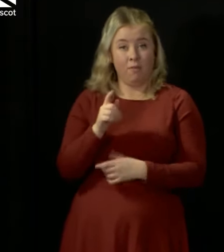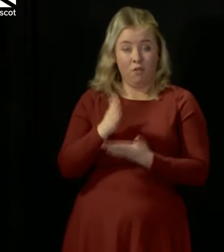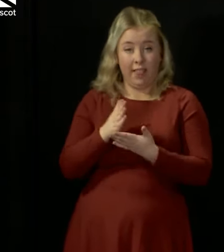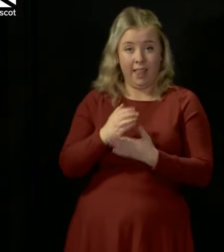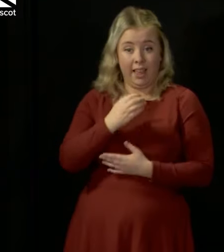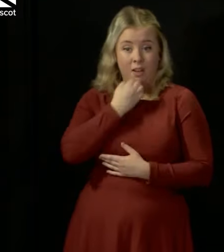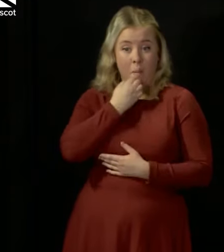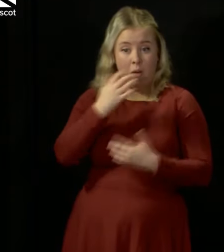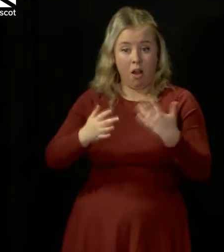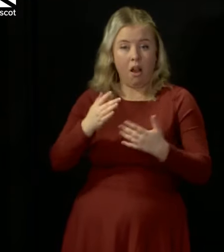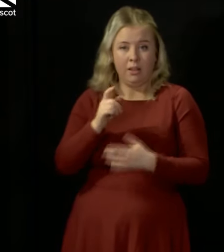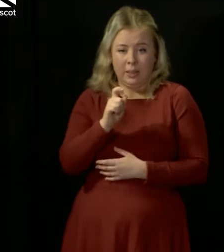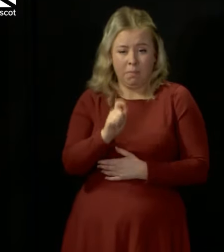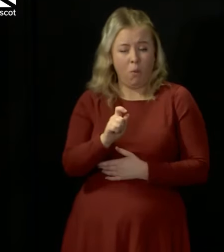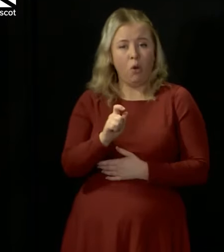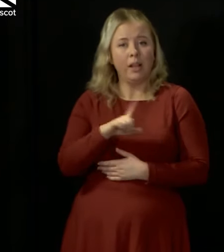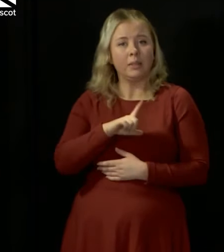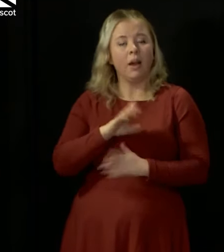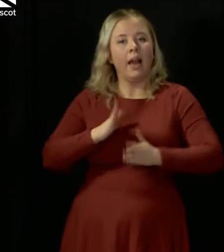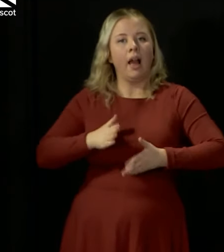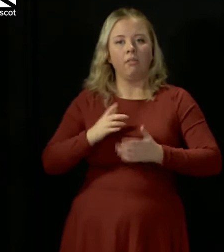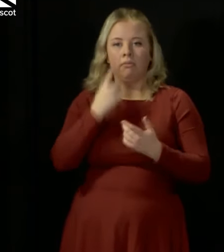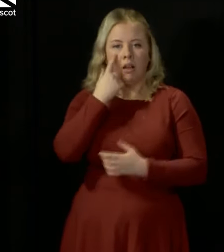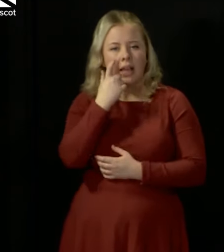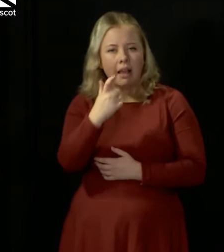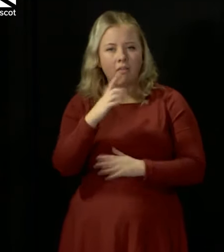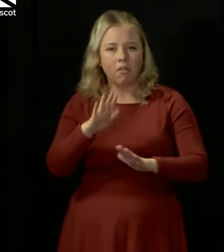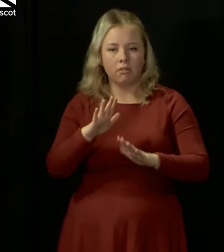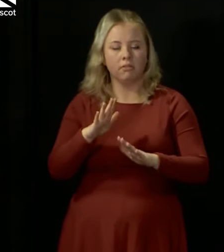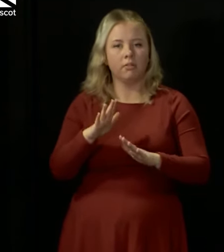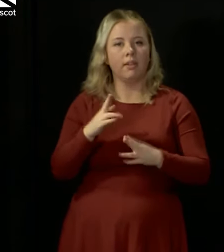that we are operating in here. So we need to be very cautious, very careful, take a